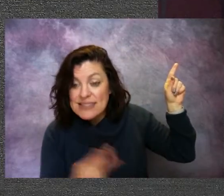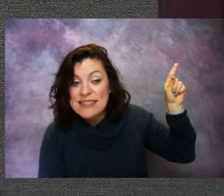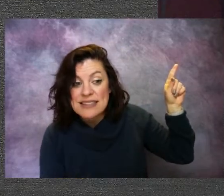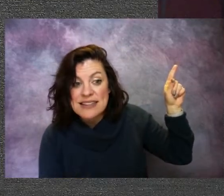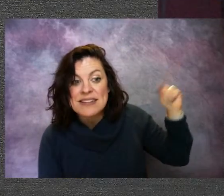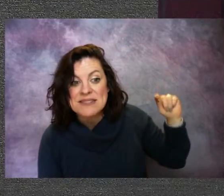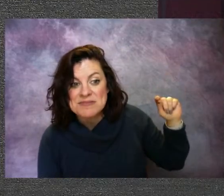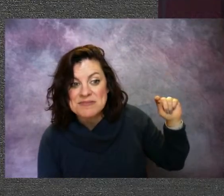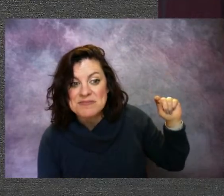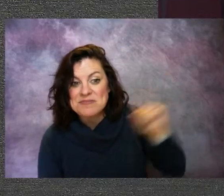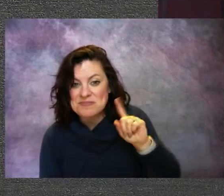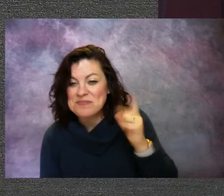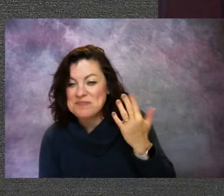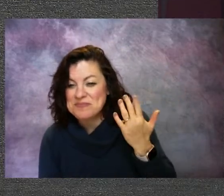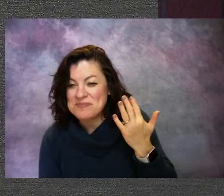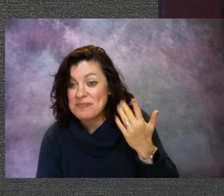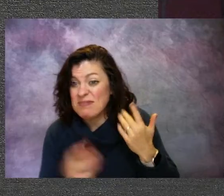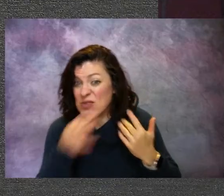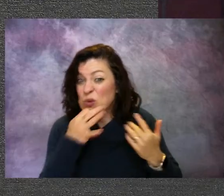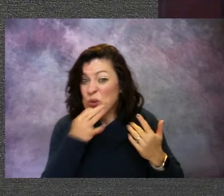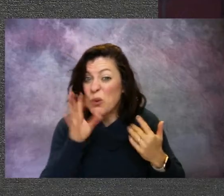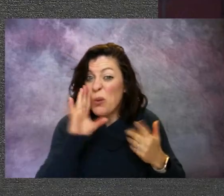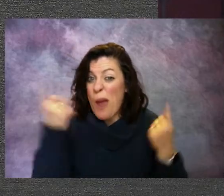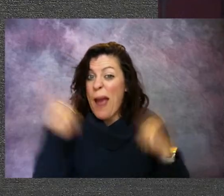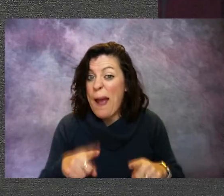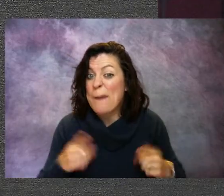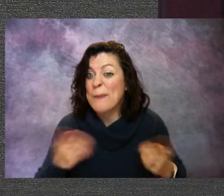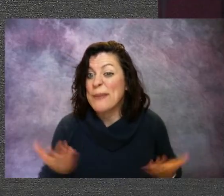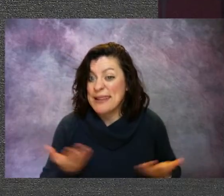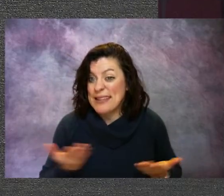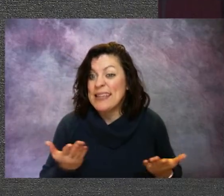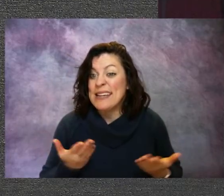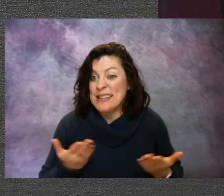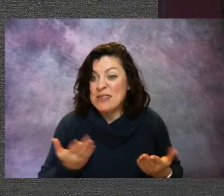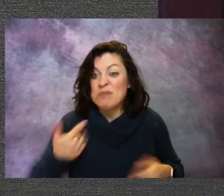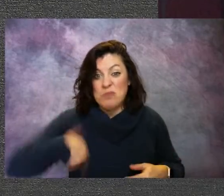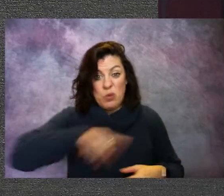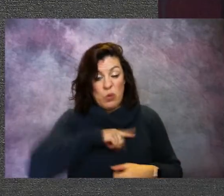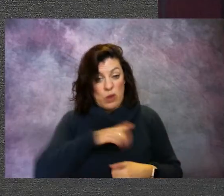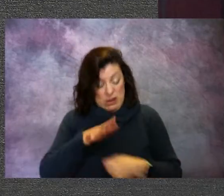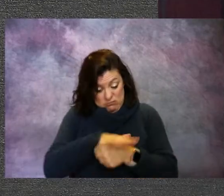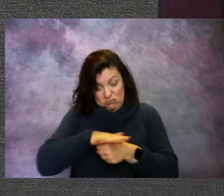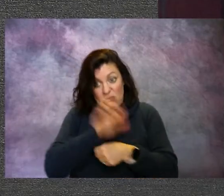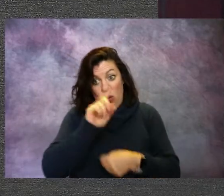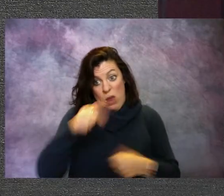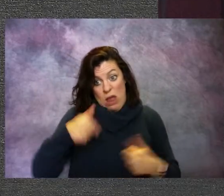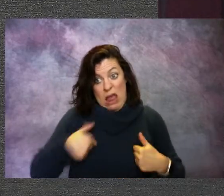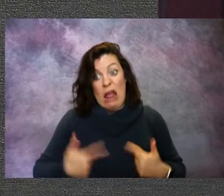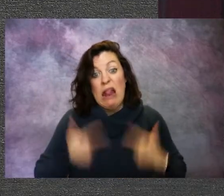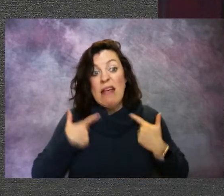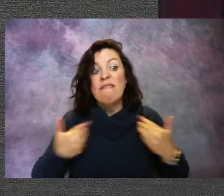and this one is coming. Now, where we live, we get a lot of this weather